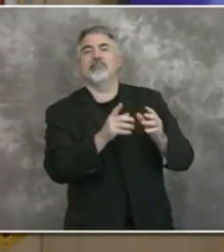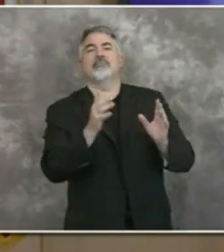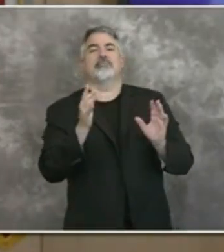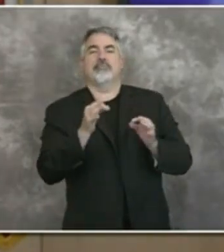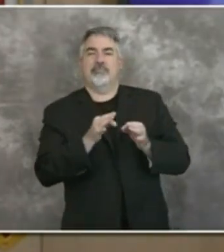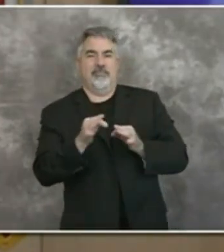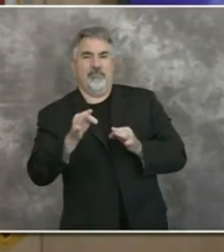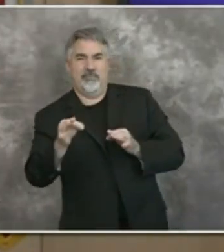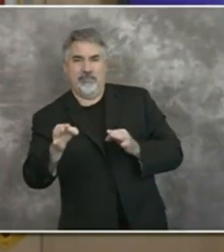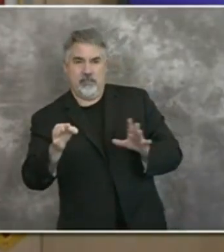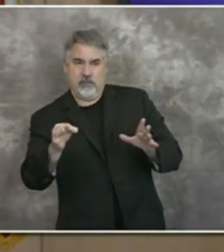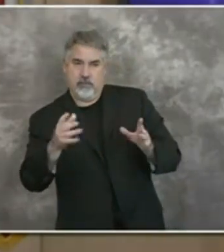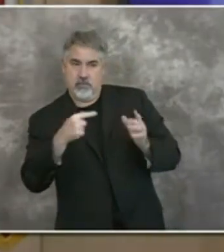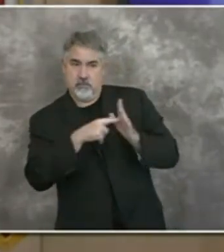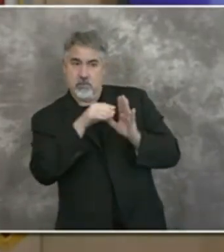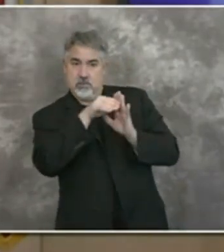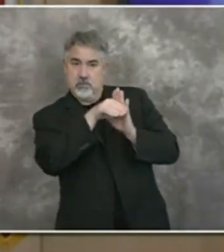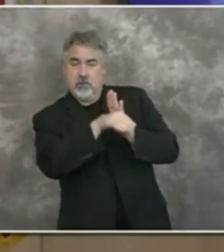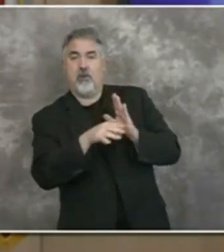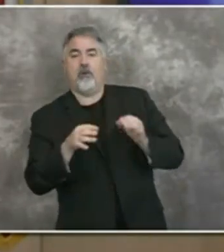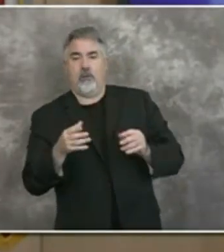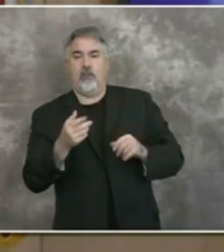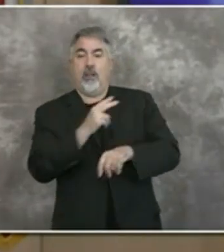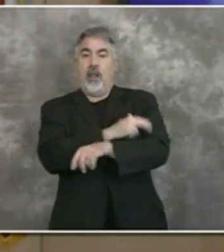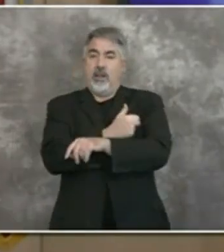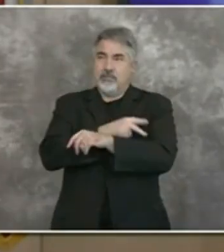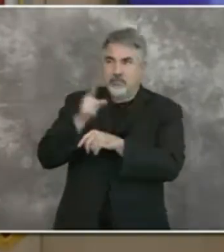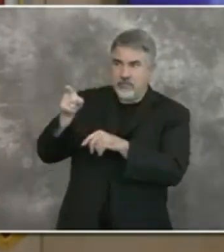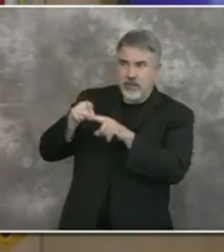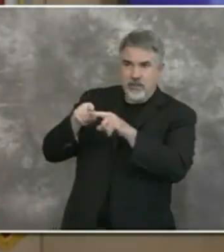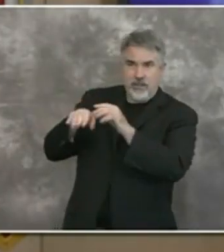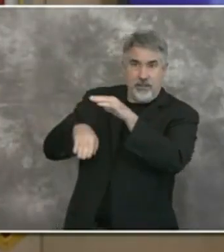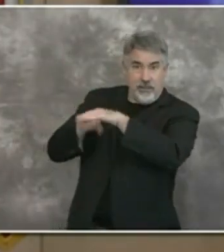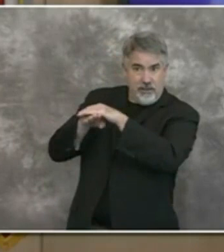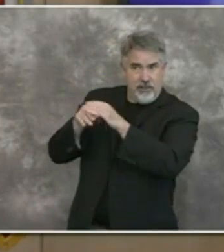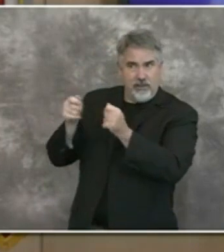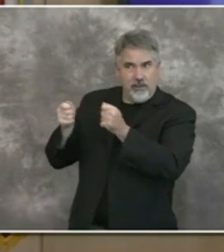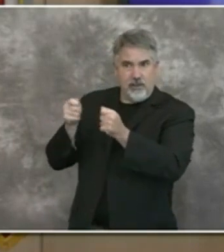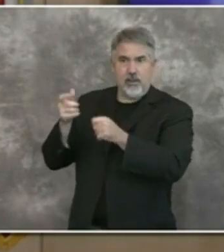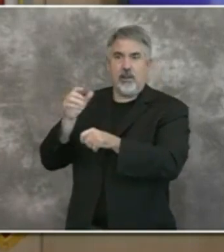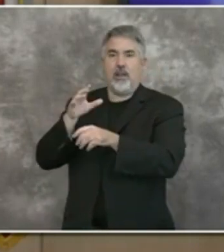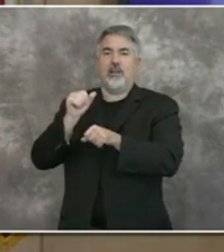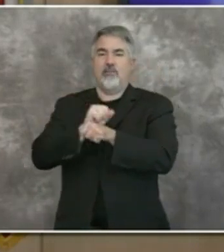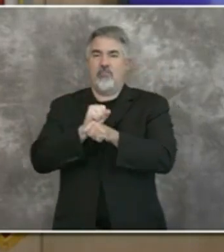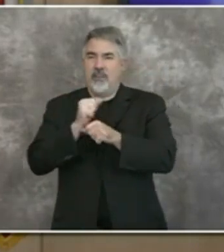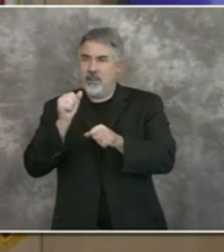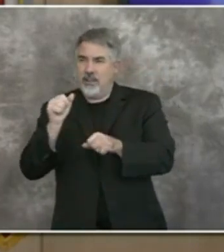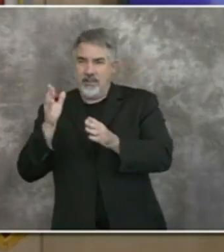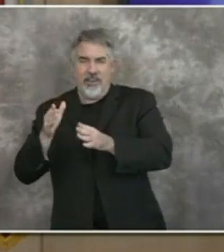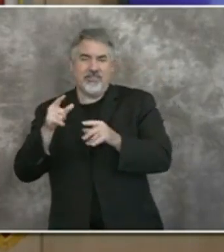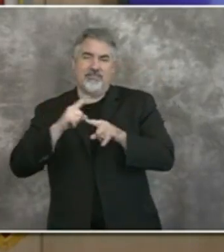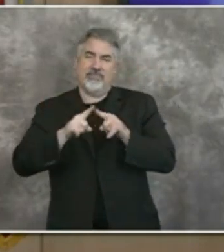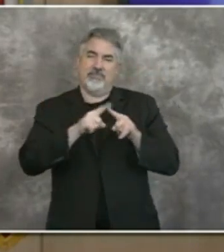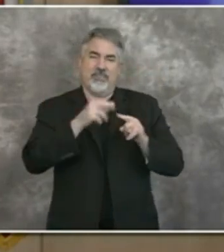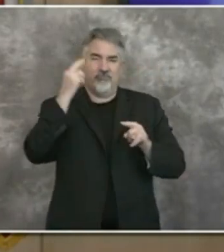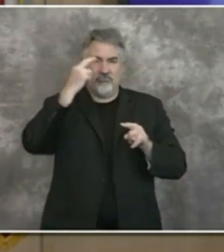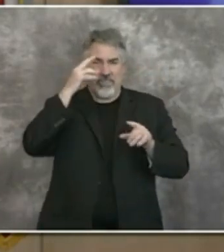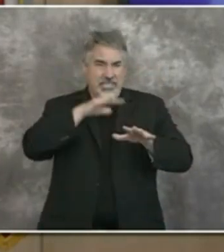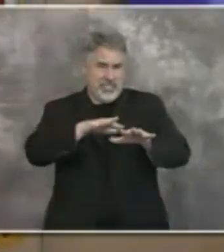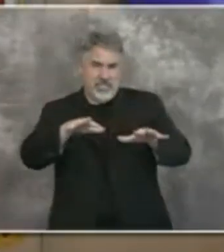LONGER FOR COMMUNITY SPREAD A LITTLE BIT LONGER FOR SYMPTOMS TO DEVELOP OR INDIVIDUALS GET TESTED. AND A LITTLE BIT LONGER FOR THOSE INDIVIDUALS TO GO TO THE HOSPITAL WHICH IS